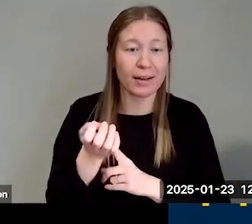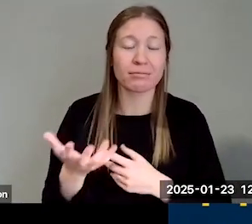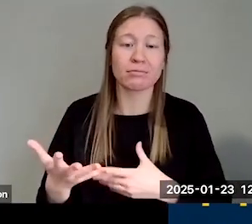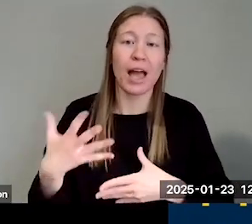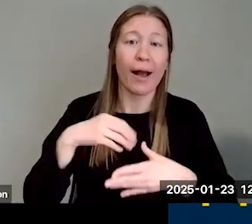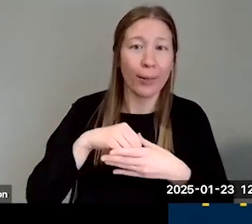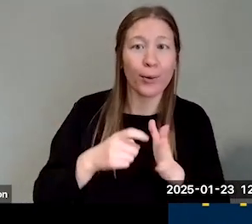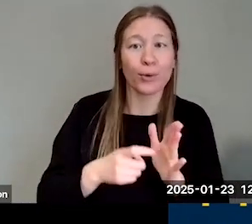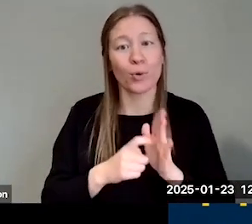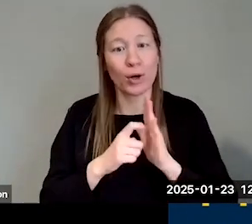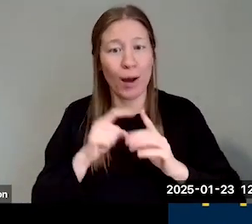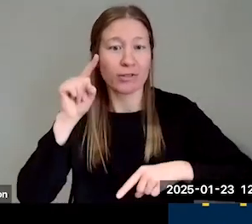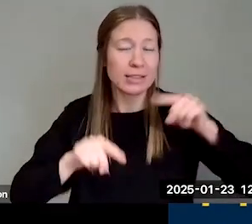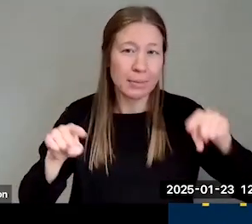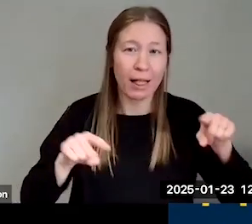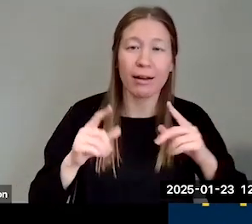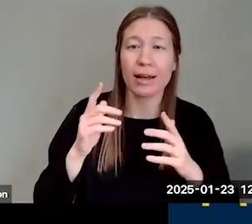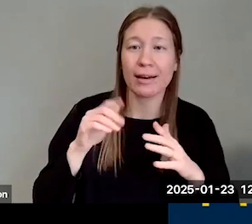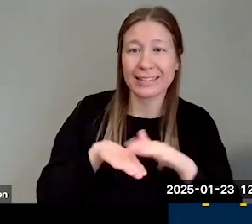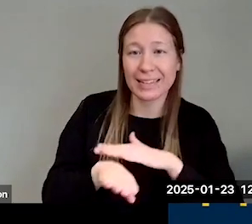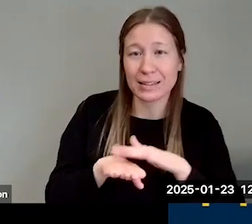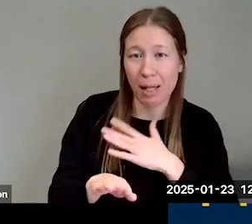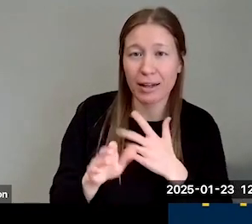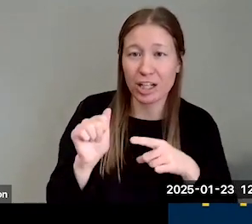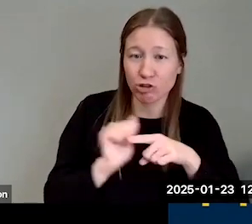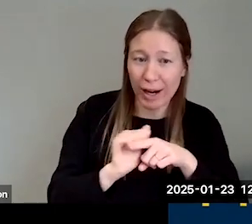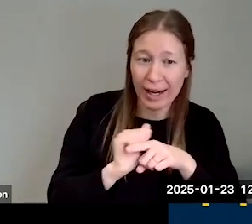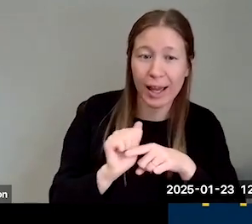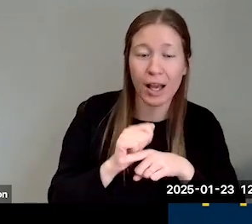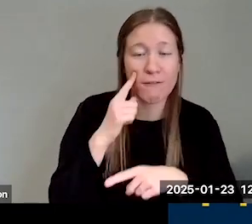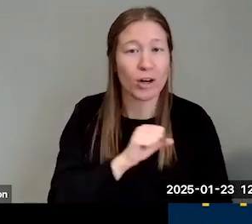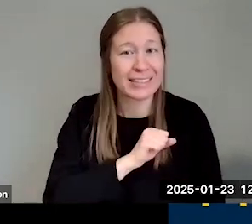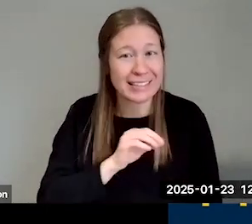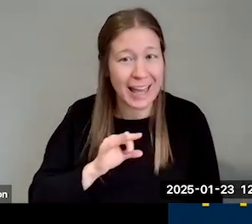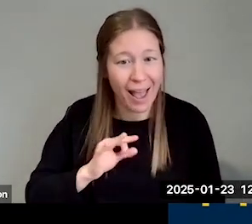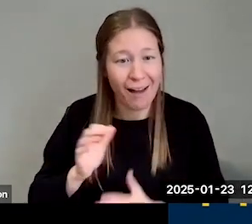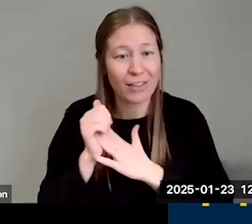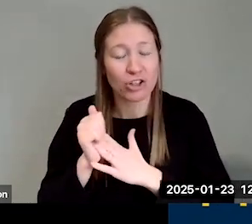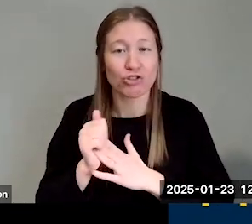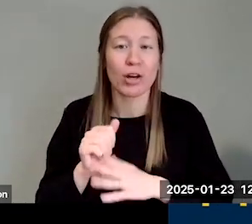as part of leadership and staff educational opportunities. Make sure you are holding meetings